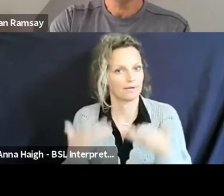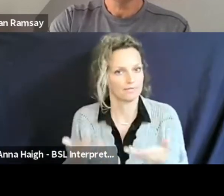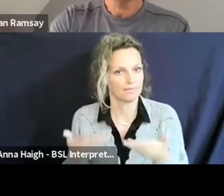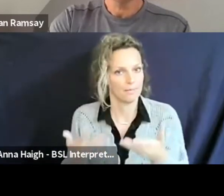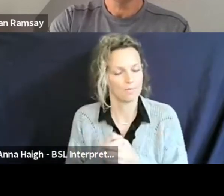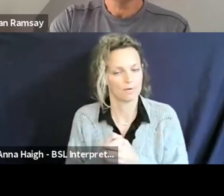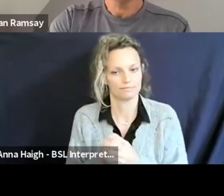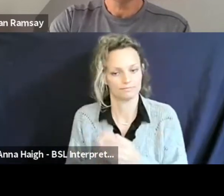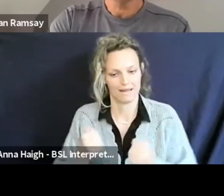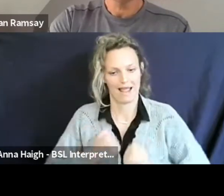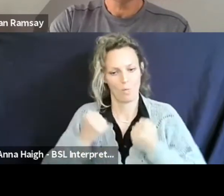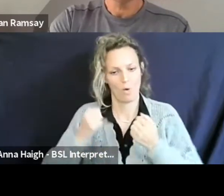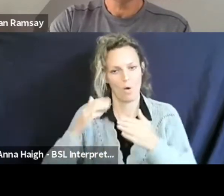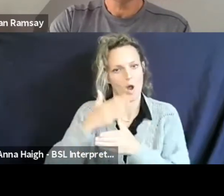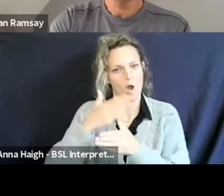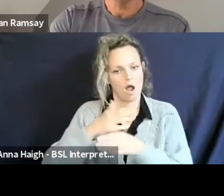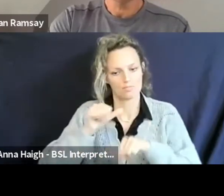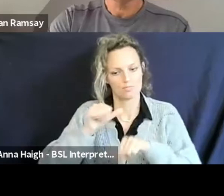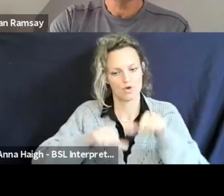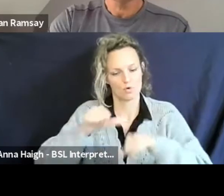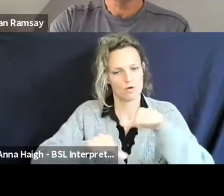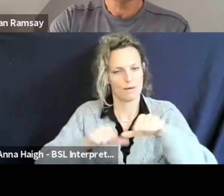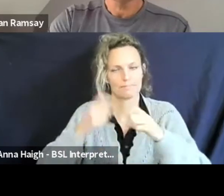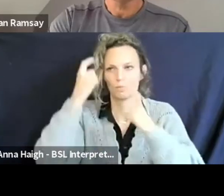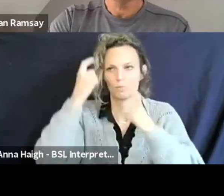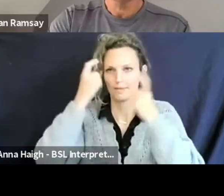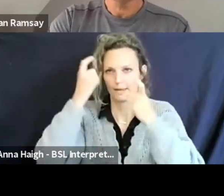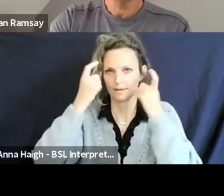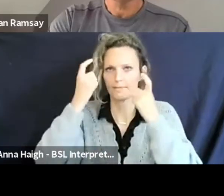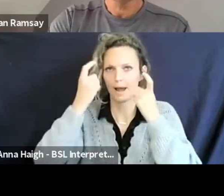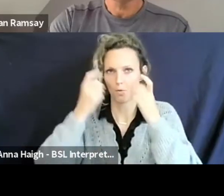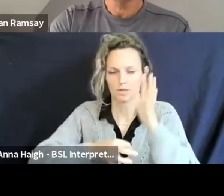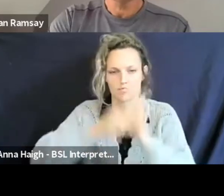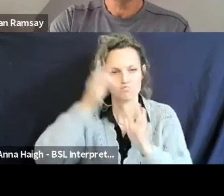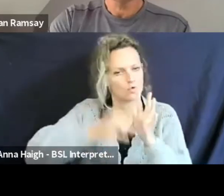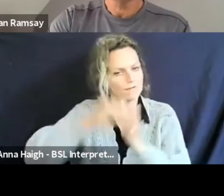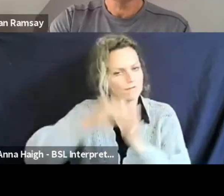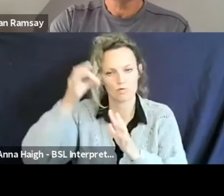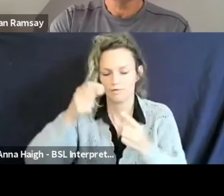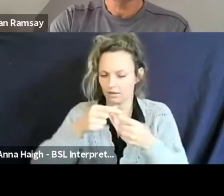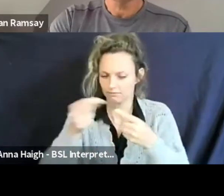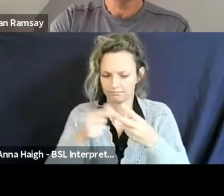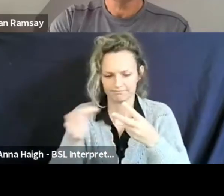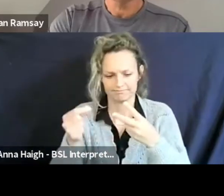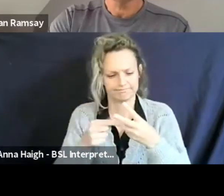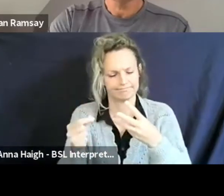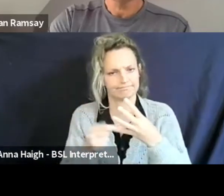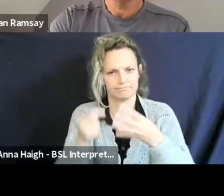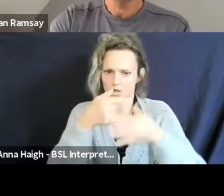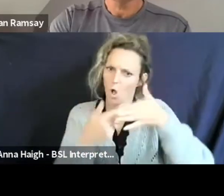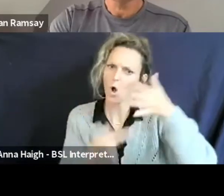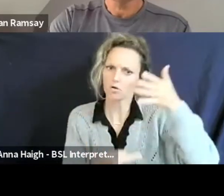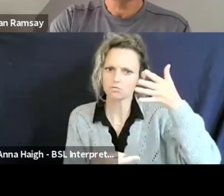Yes, there's a big culture change that's happening. Through our respect at work programme we are looking at improving all of